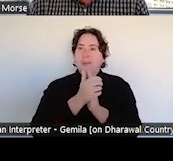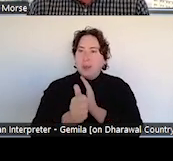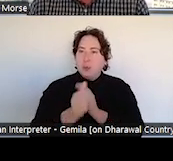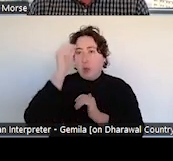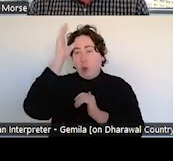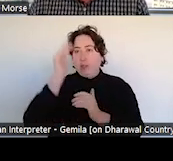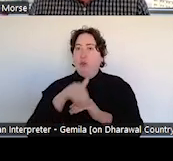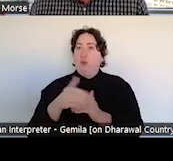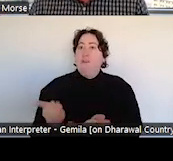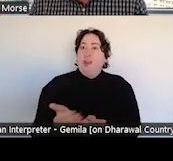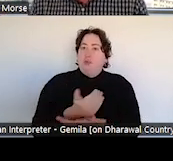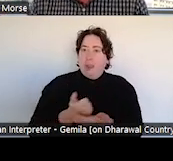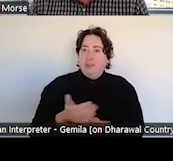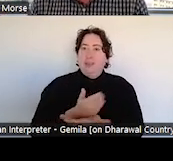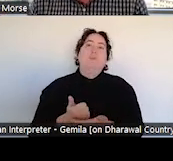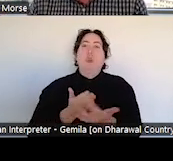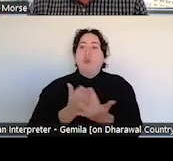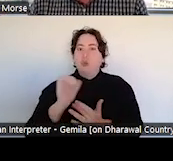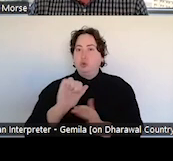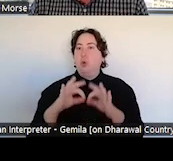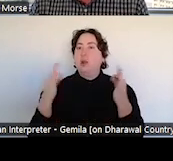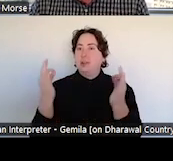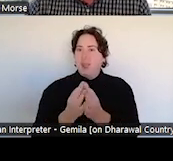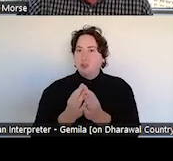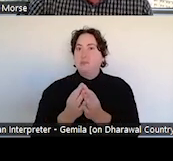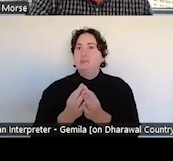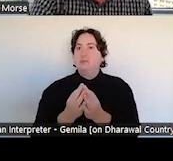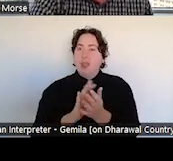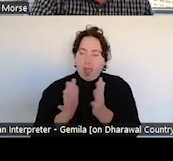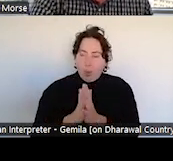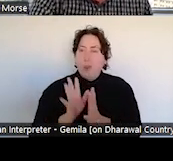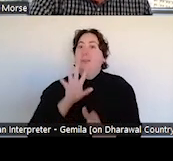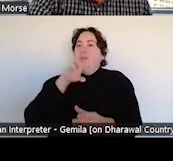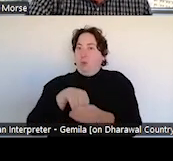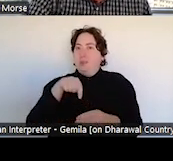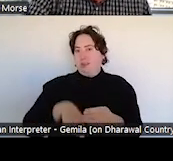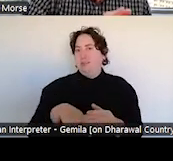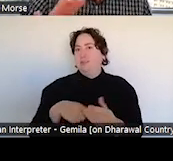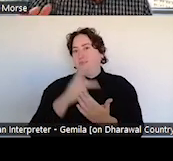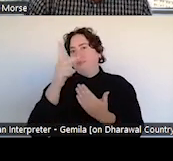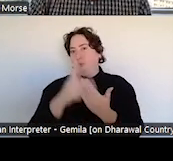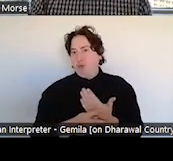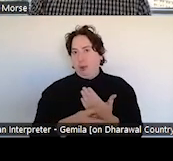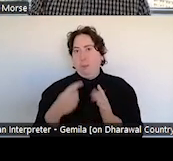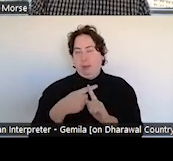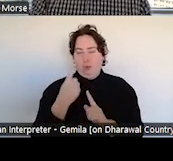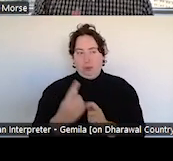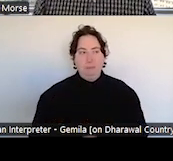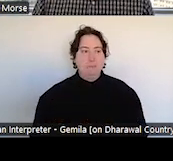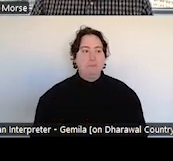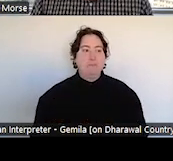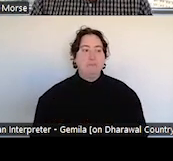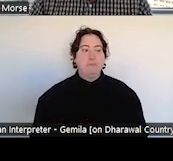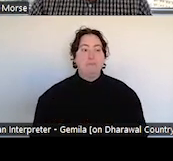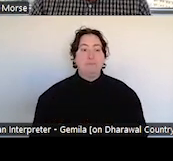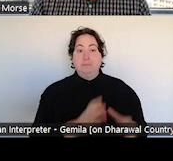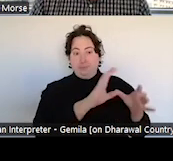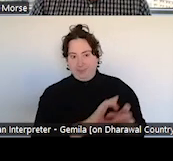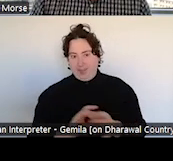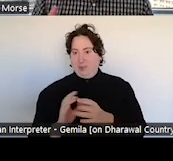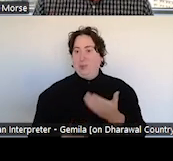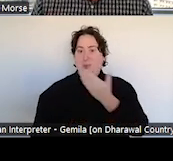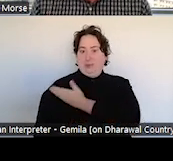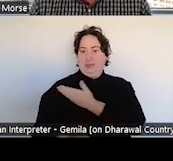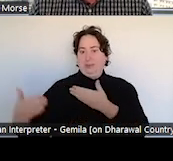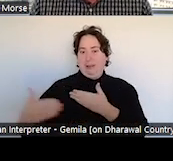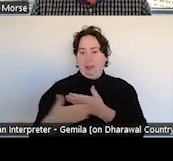through participating in the Plus1 campaign. That leads me to the next slide. It sums it up,